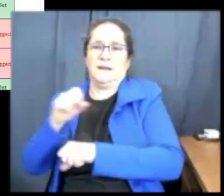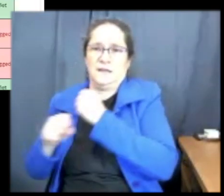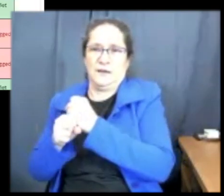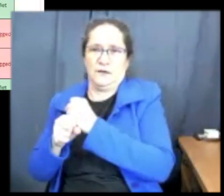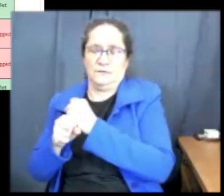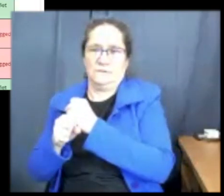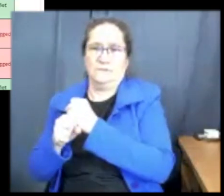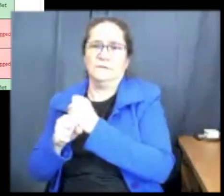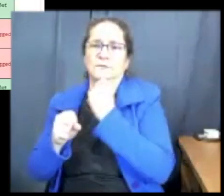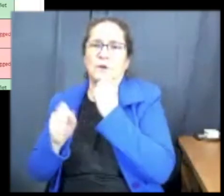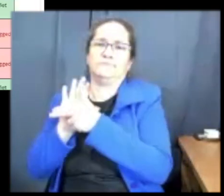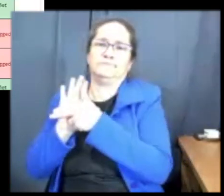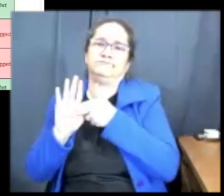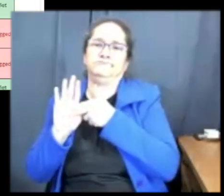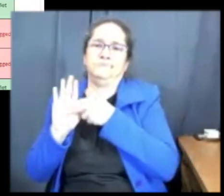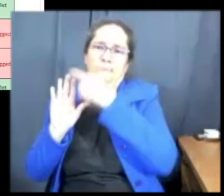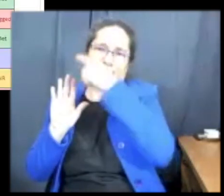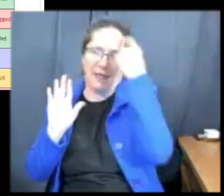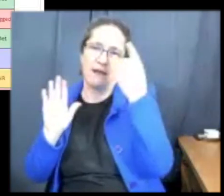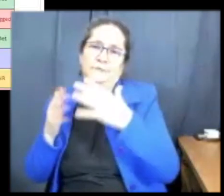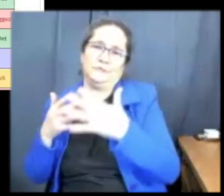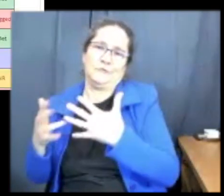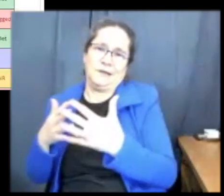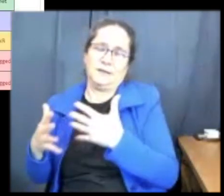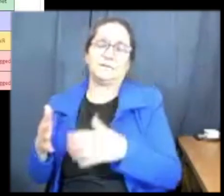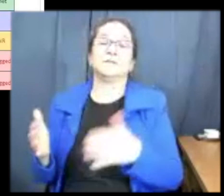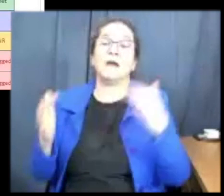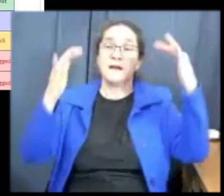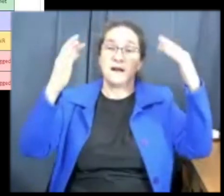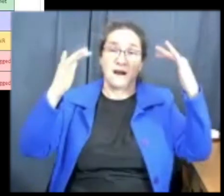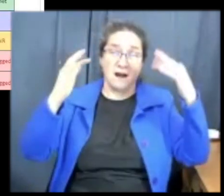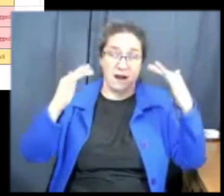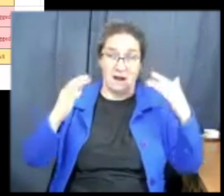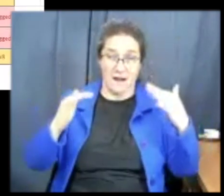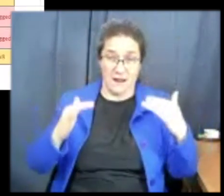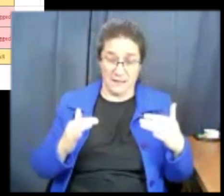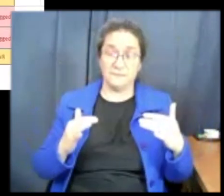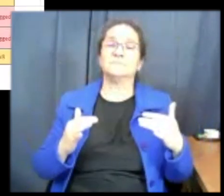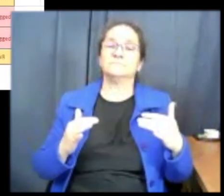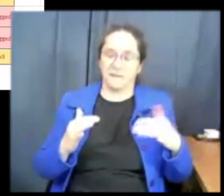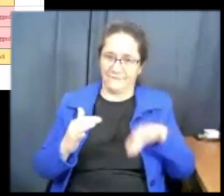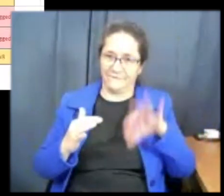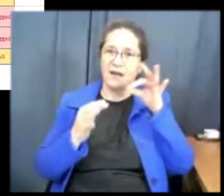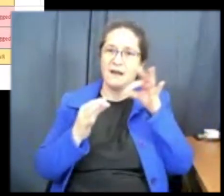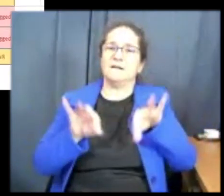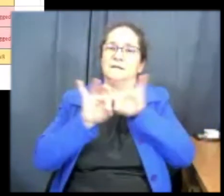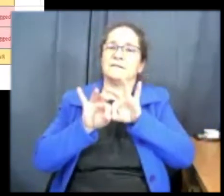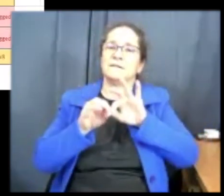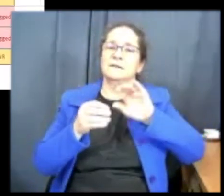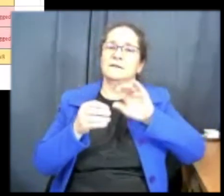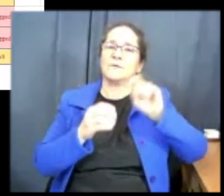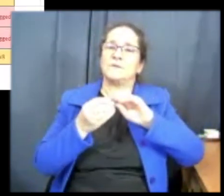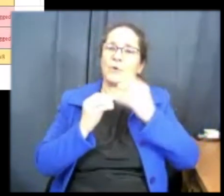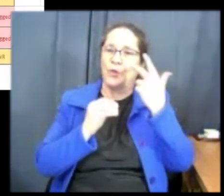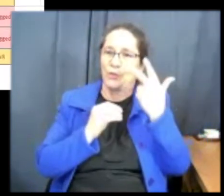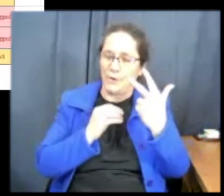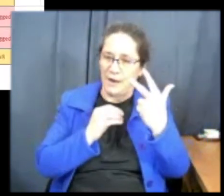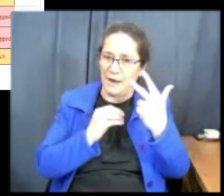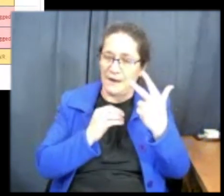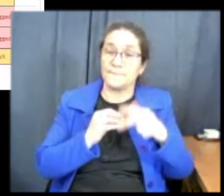And then if you scroll down you will come to a central Question #3, Are youth with disabilities prepared for life, work